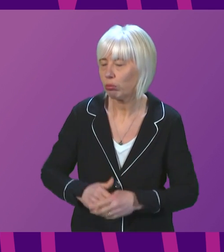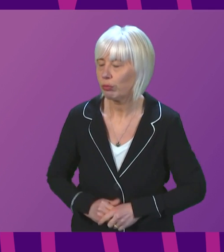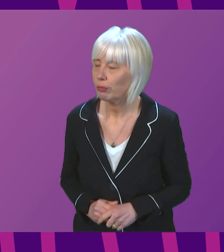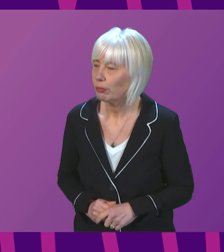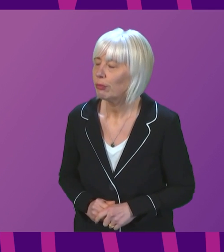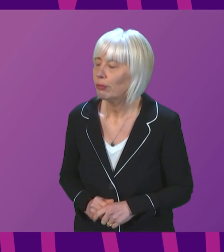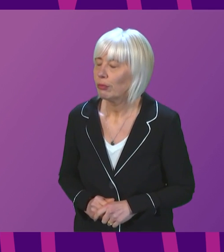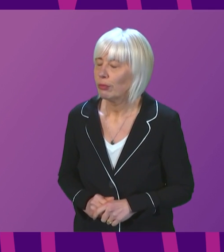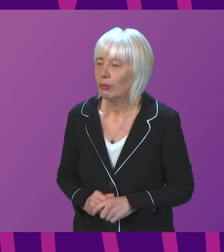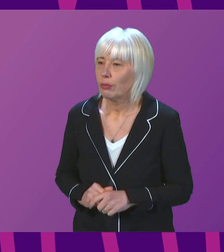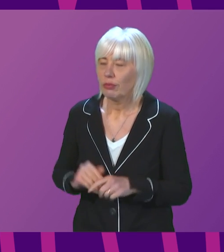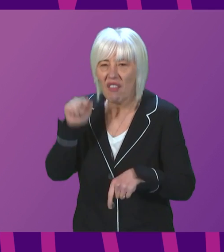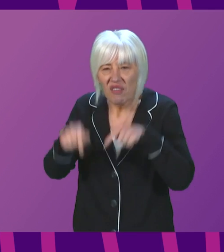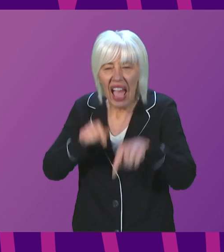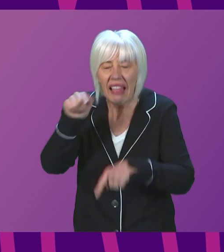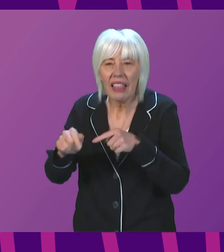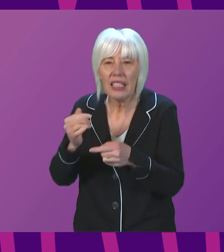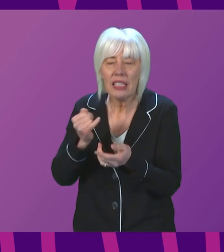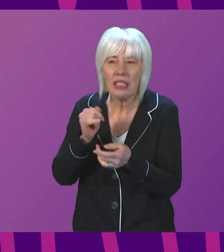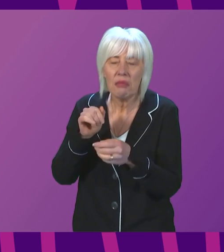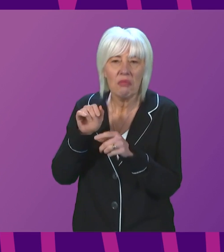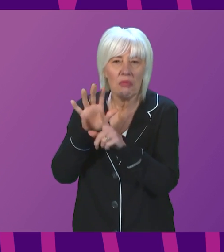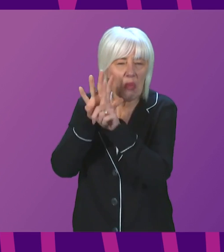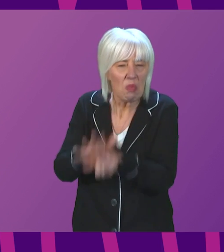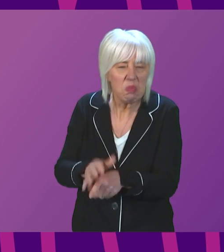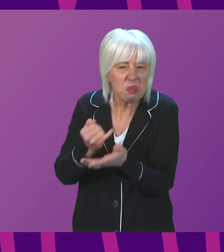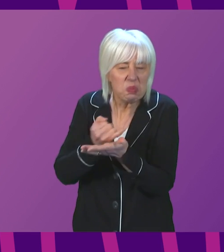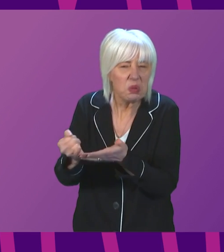Violence and abuse against women and girls is abhorrent and unacceptable.